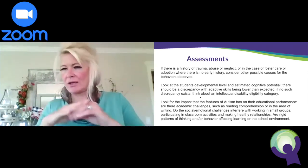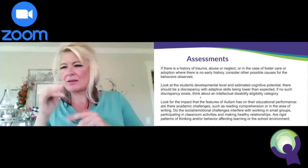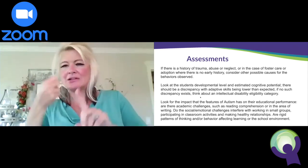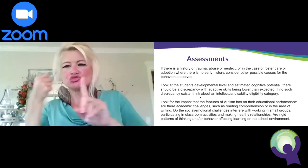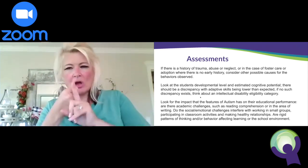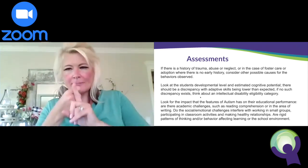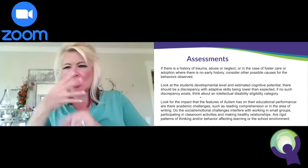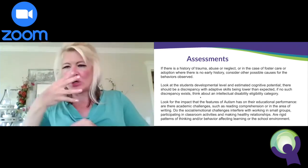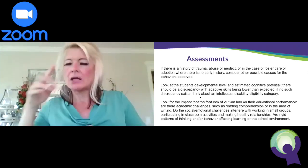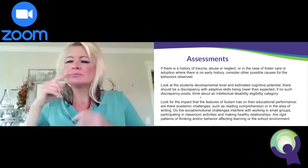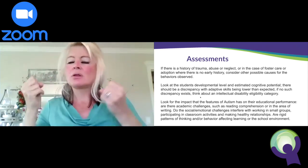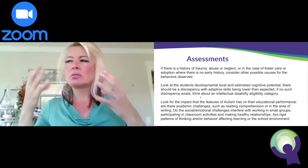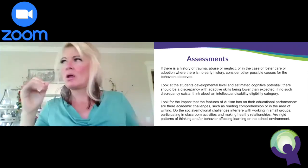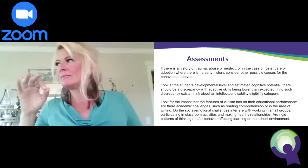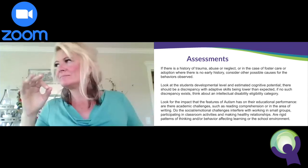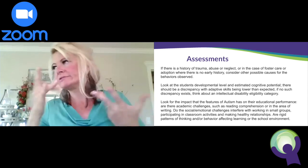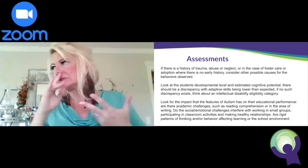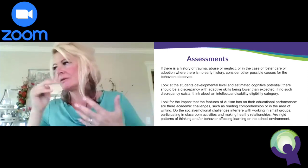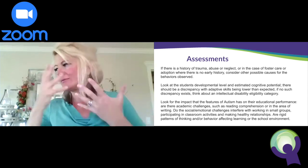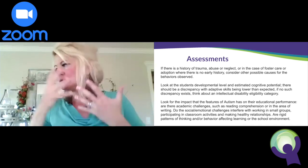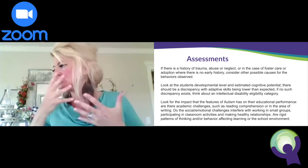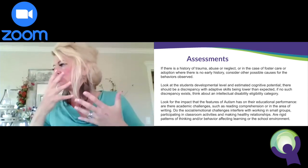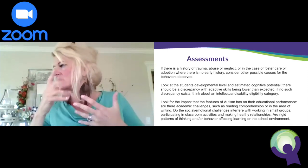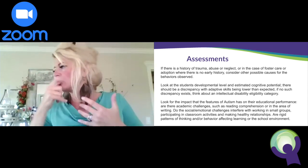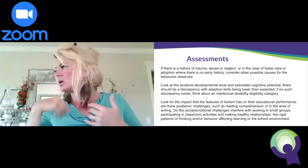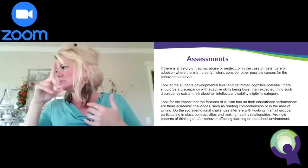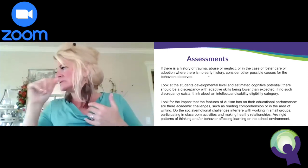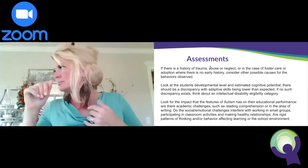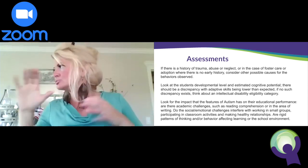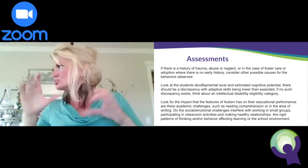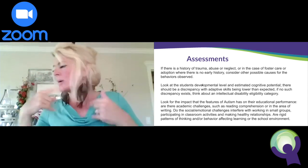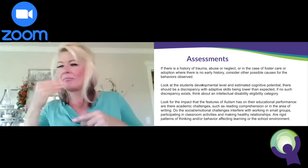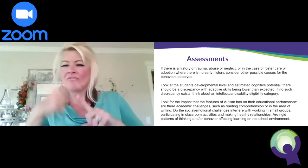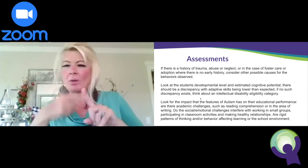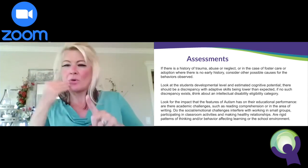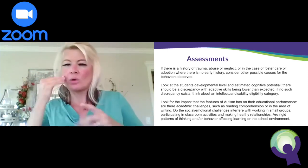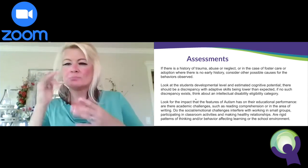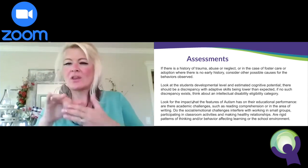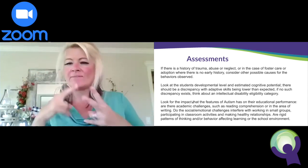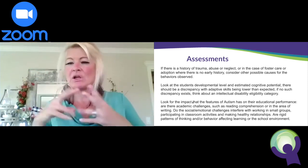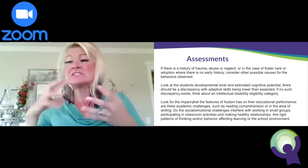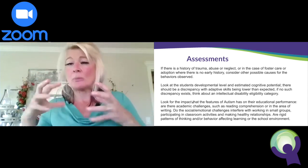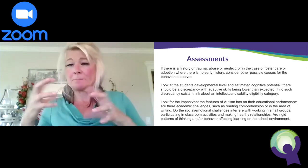So this one so again looking at considering students and their experiences that